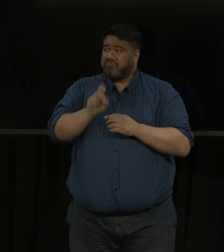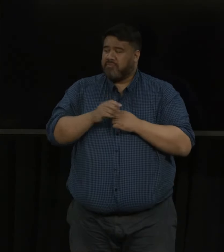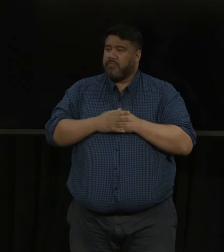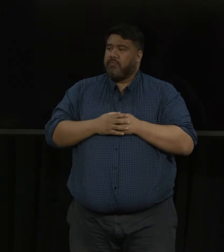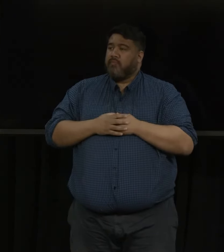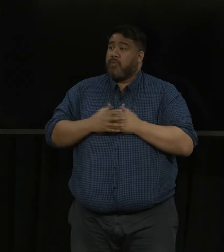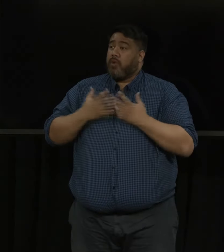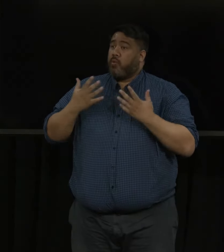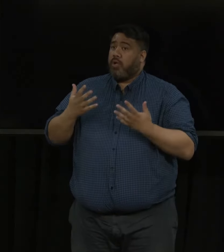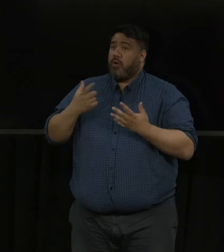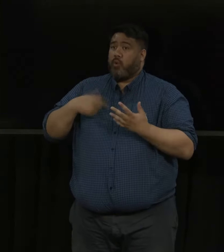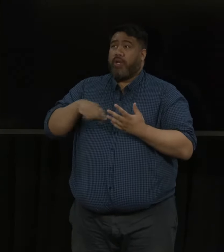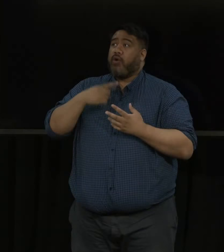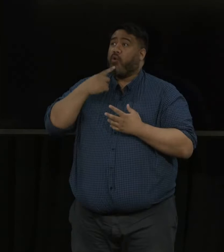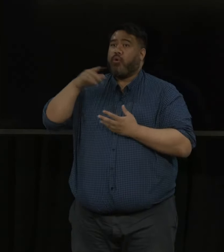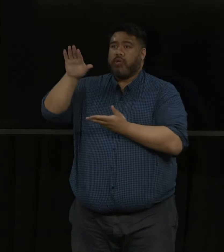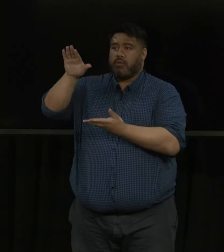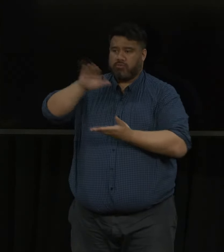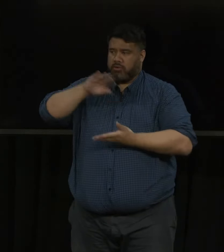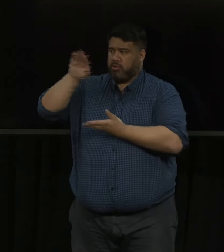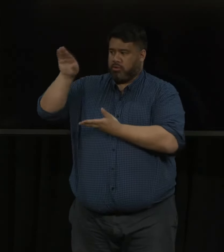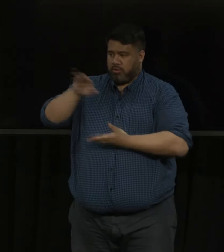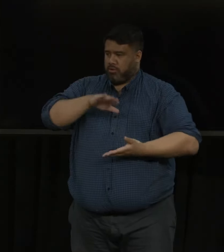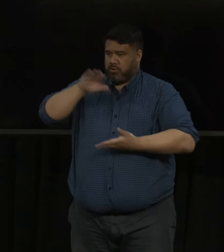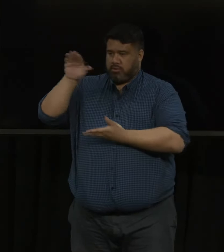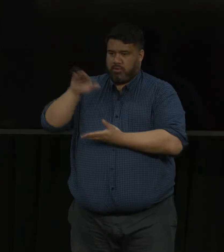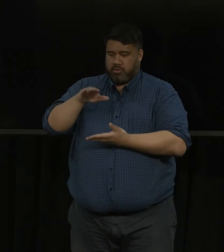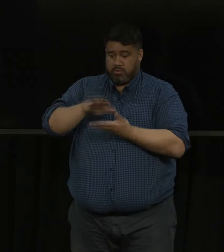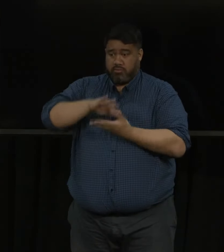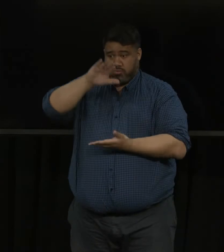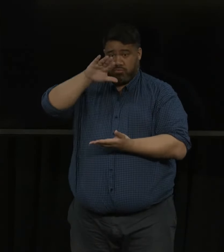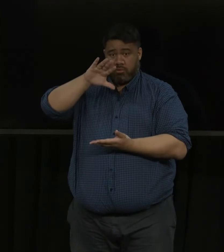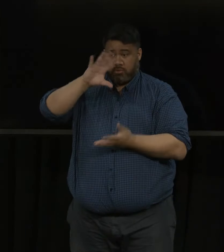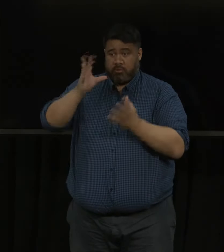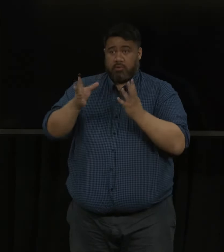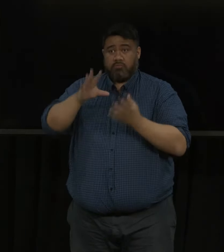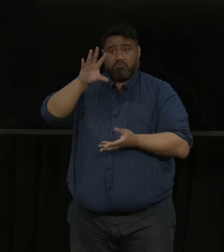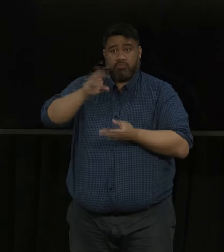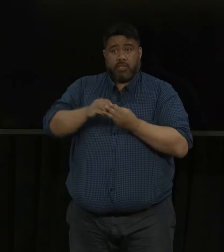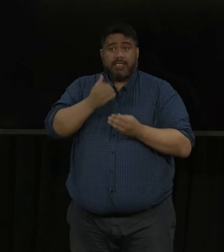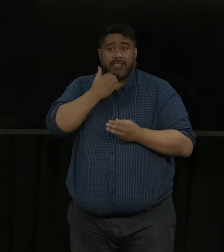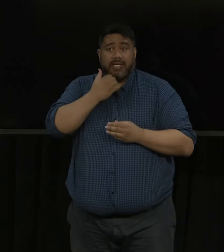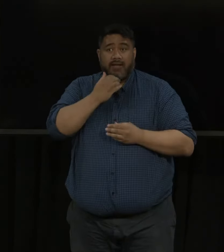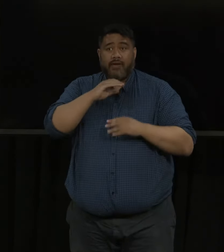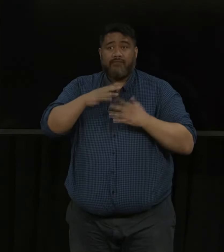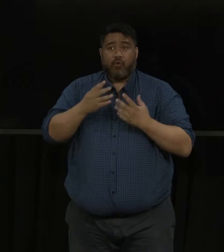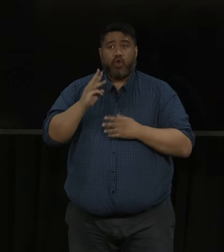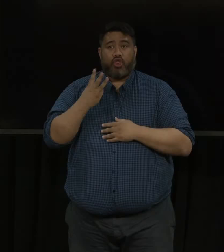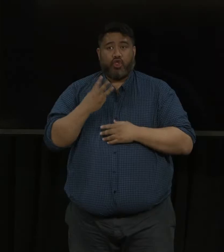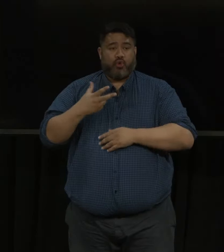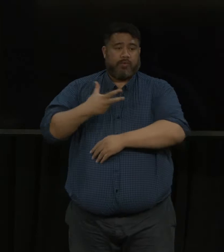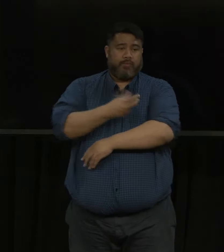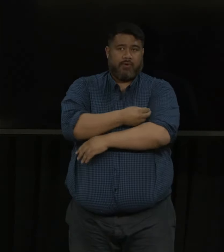New Zealand? >> Taking into